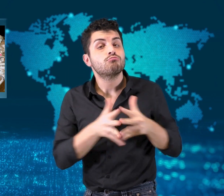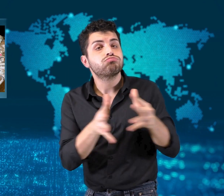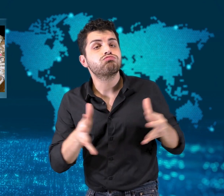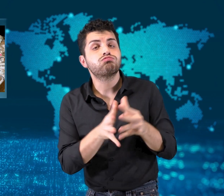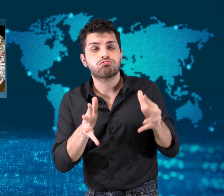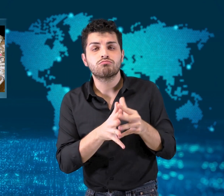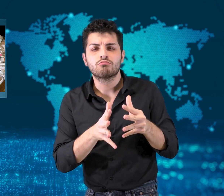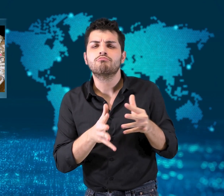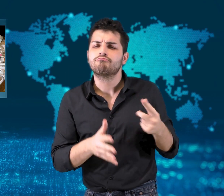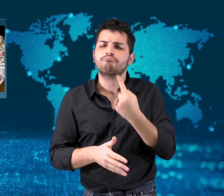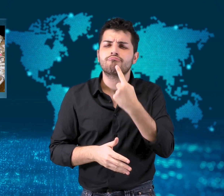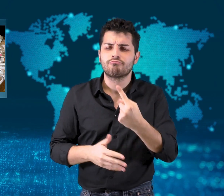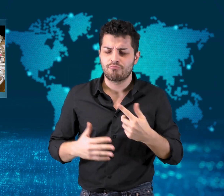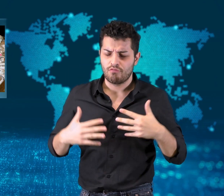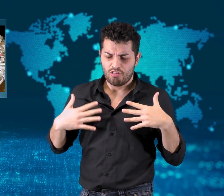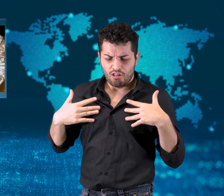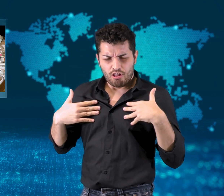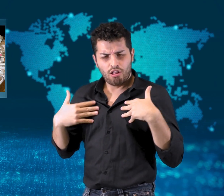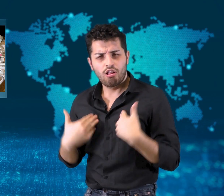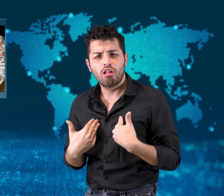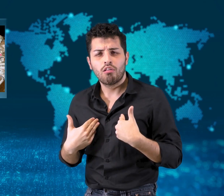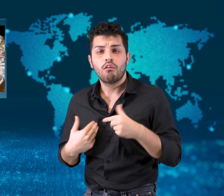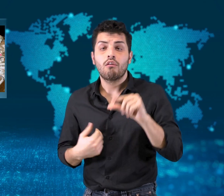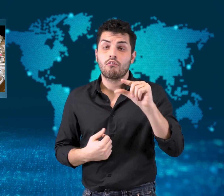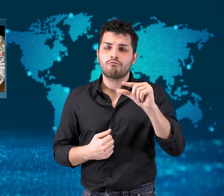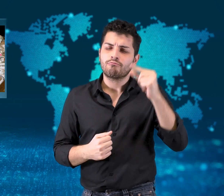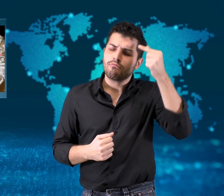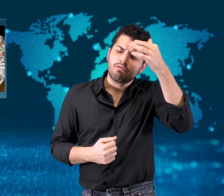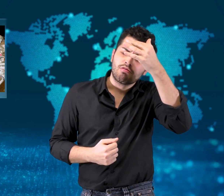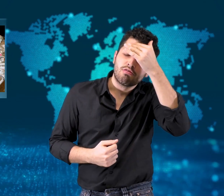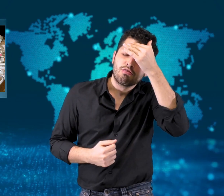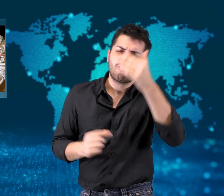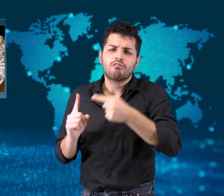at the vaccine site or a headache.